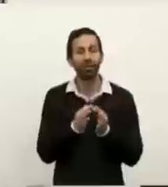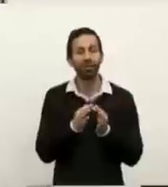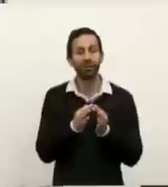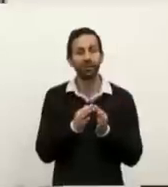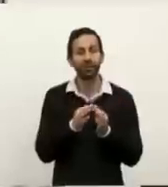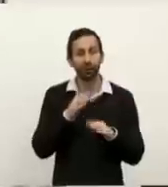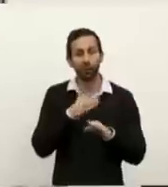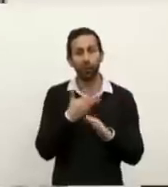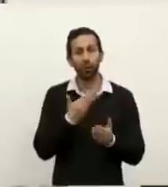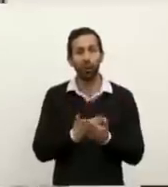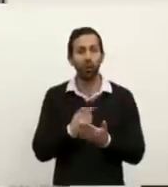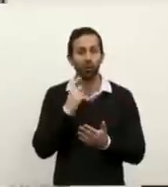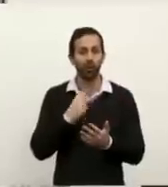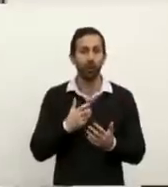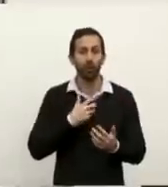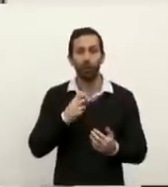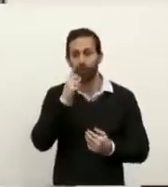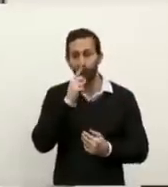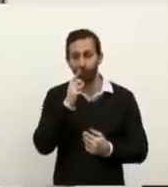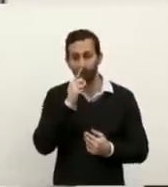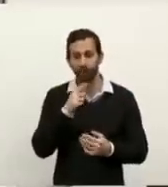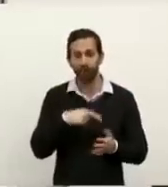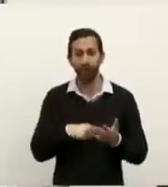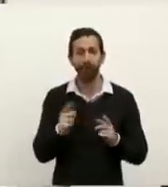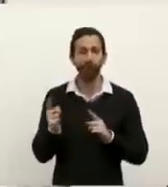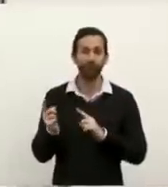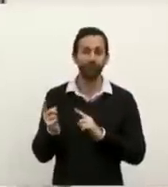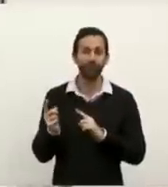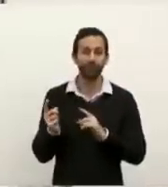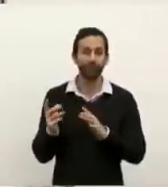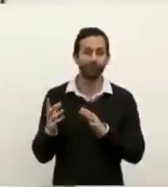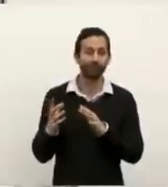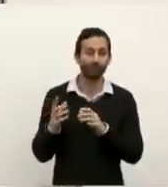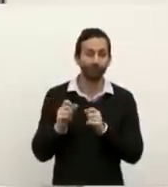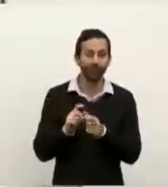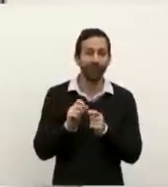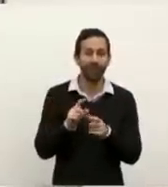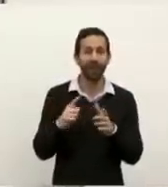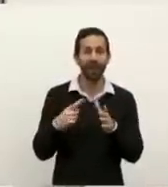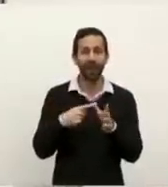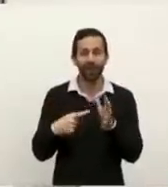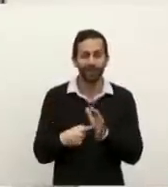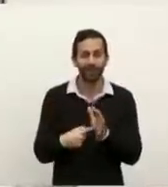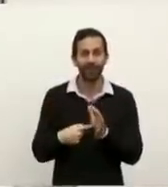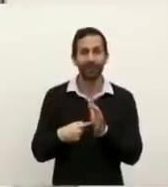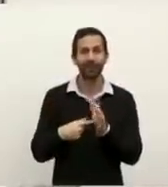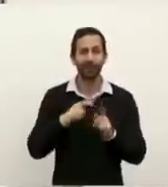and trying to get more people to come onboard and sell AT and become skilled at that.